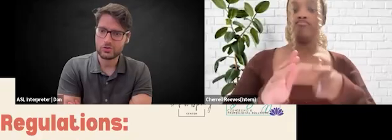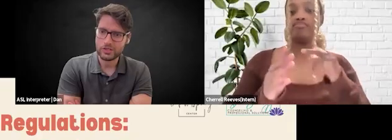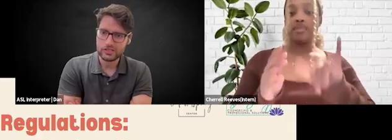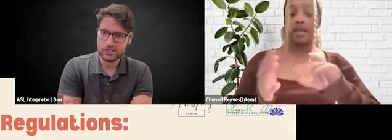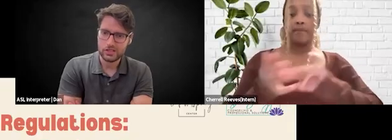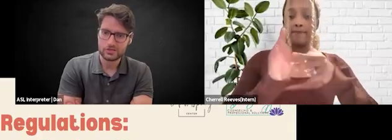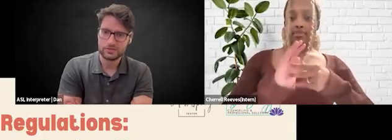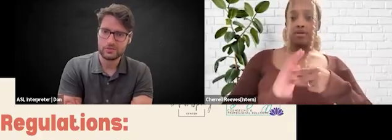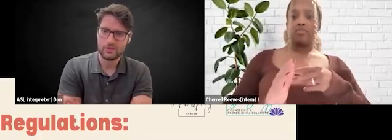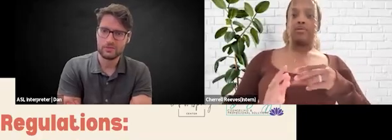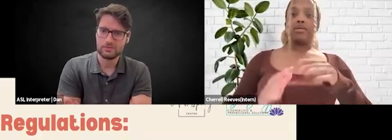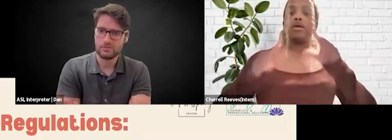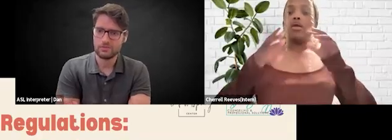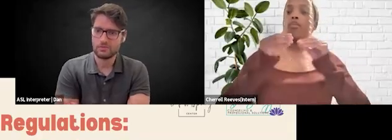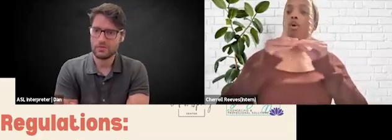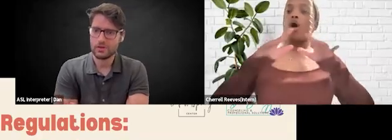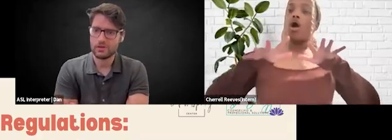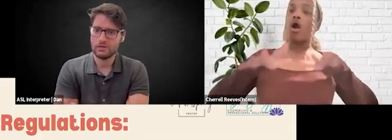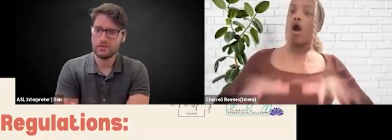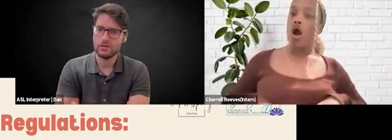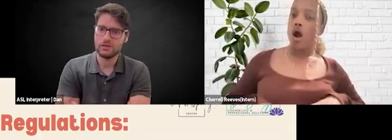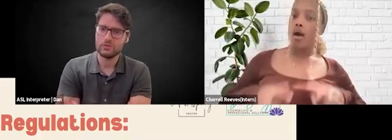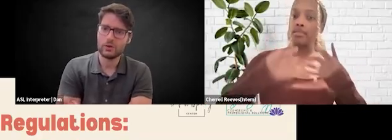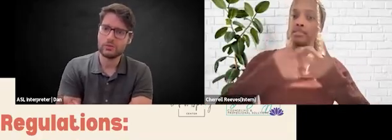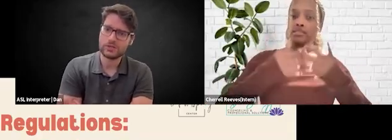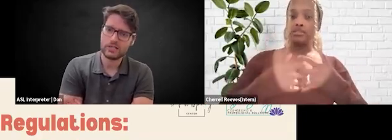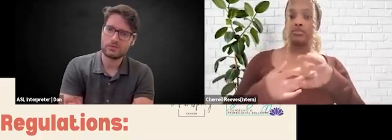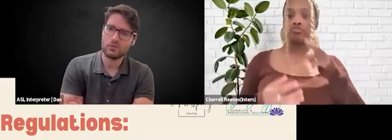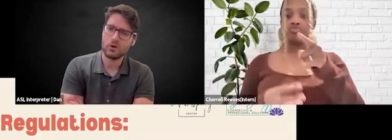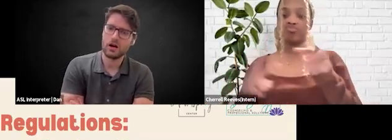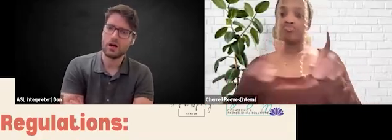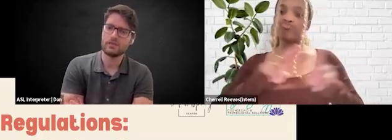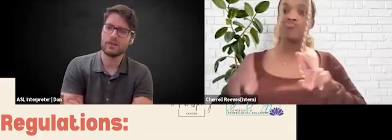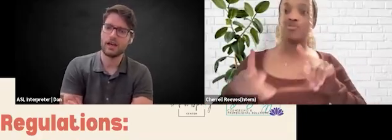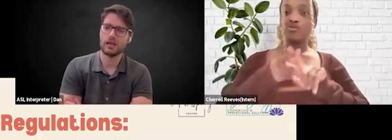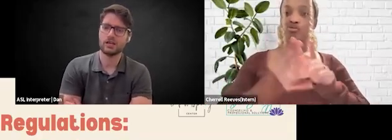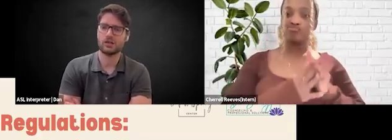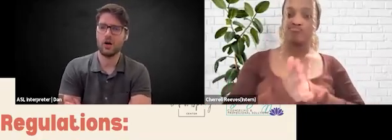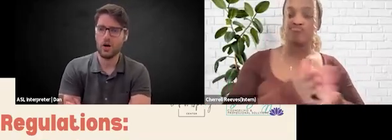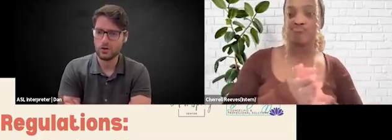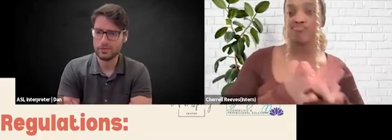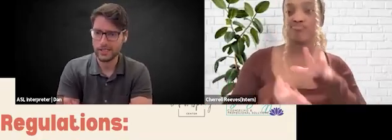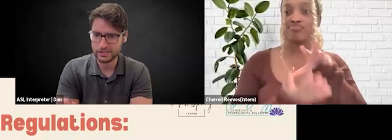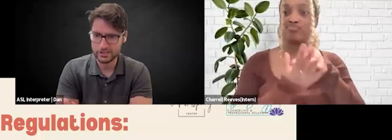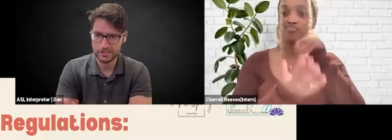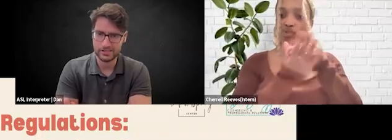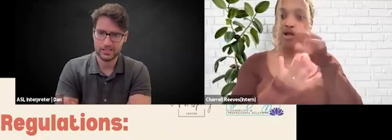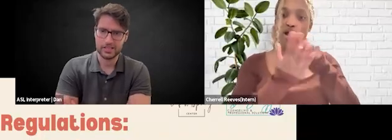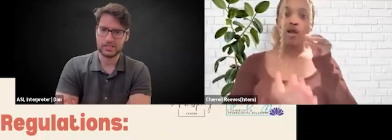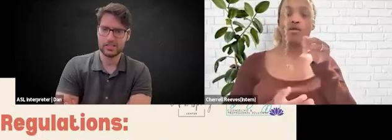The green zone represents more of a calm engine